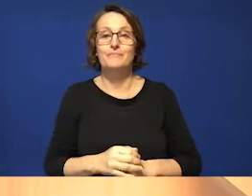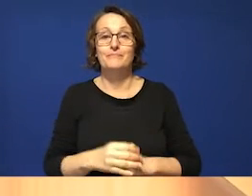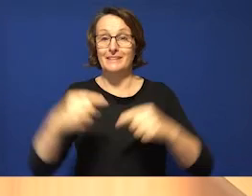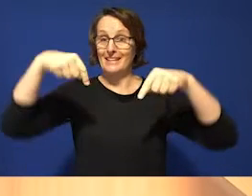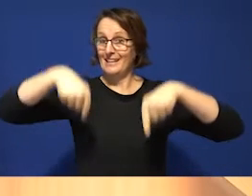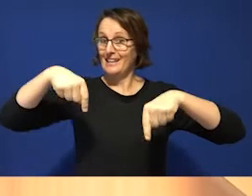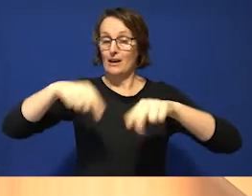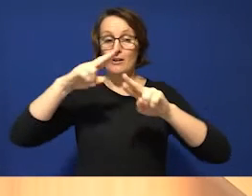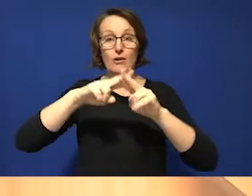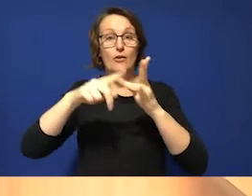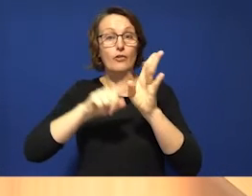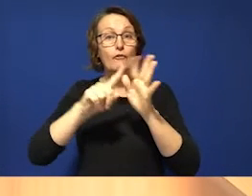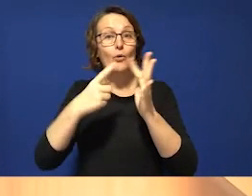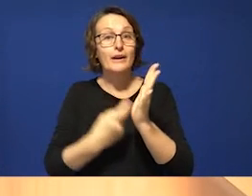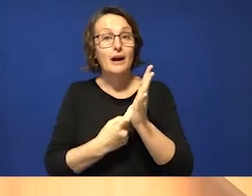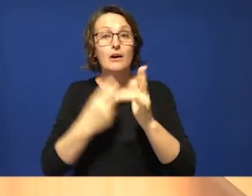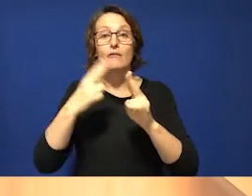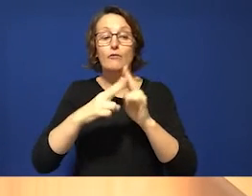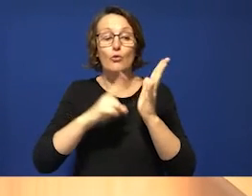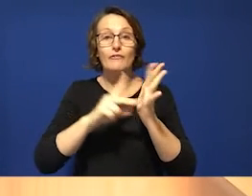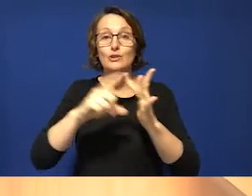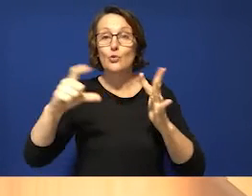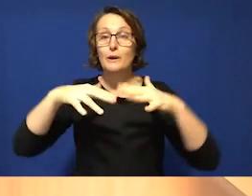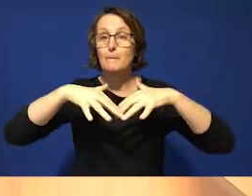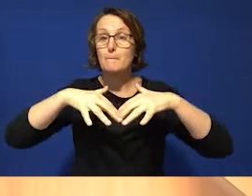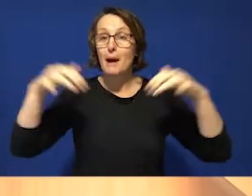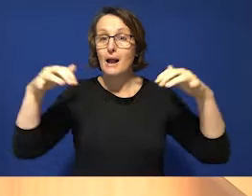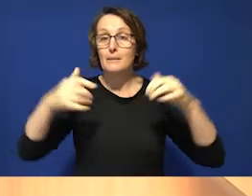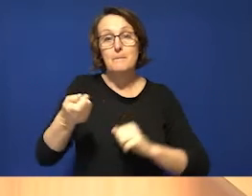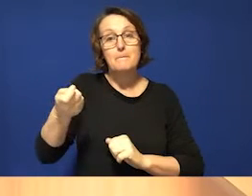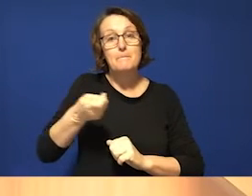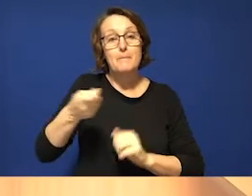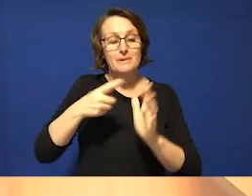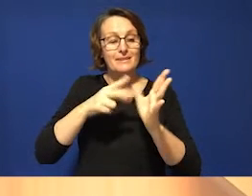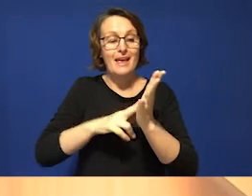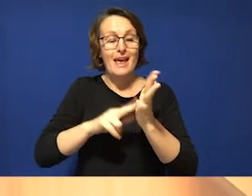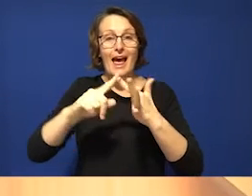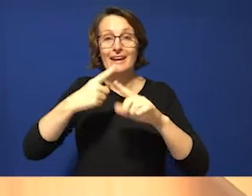Here in the downstairs foyer of the Victorian Parliament Members Annexe, we have a minimal amount number of people on site